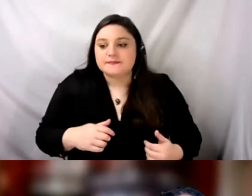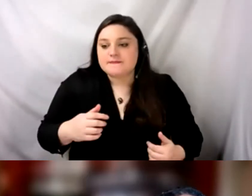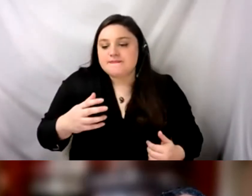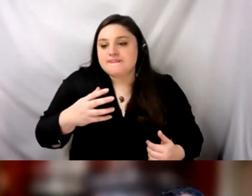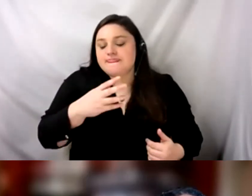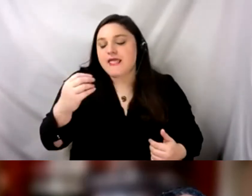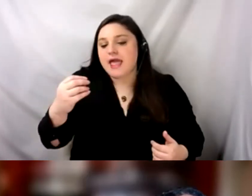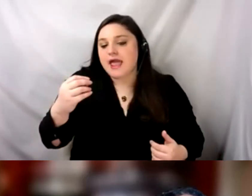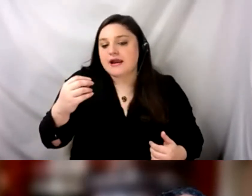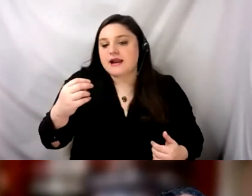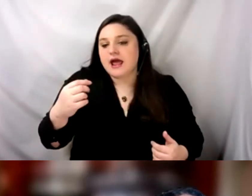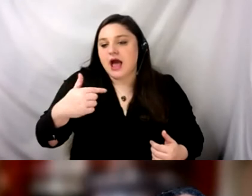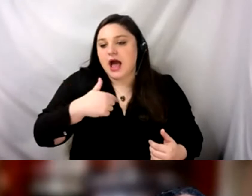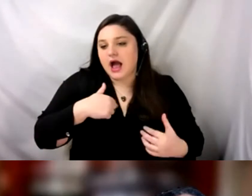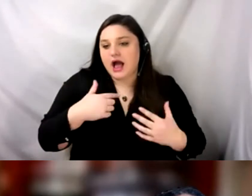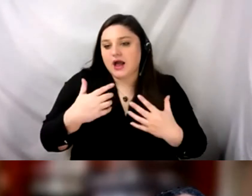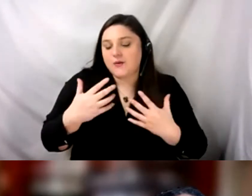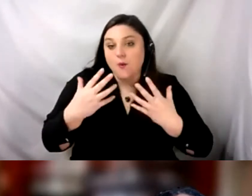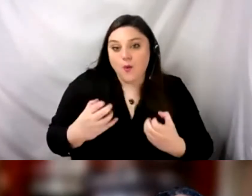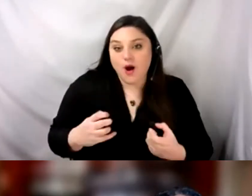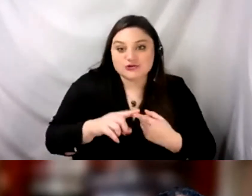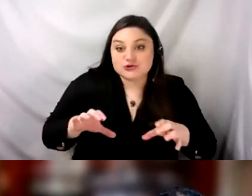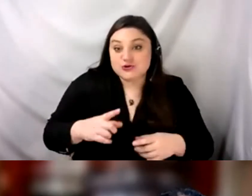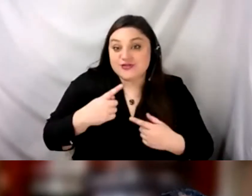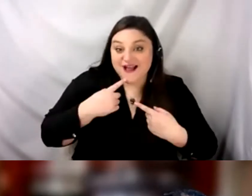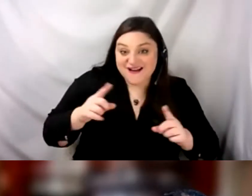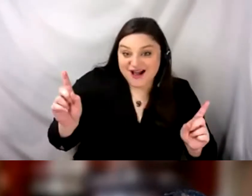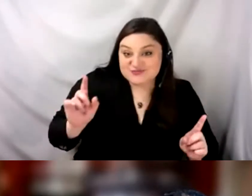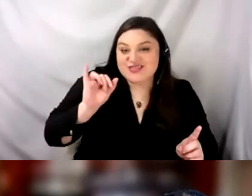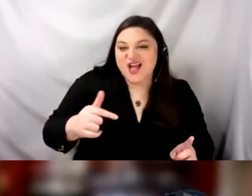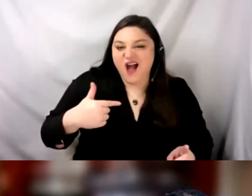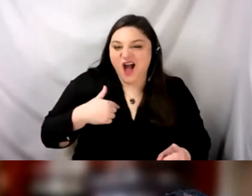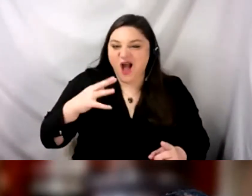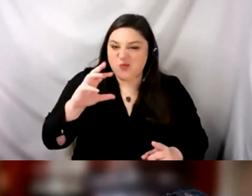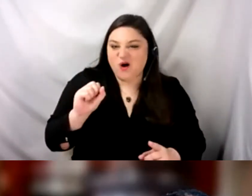in the subway in August